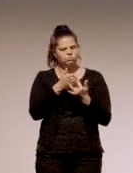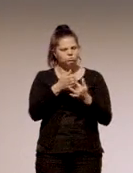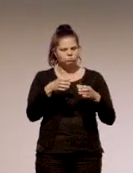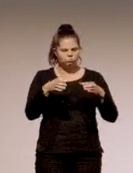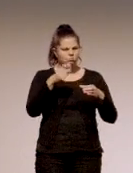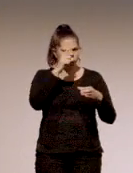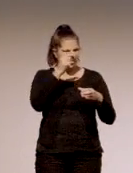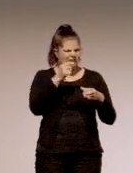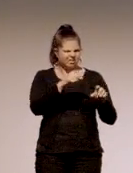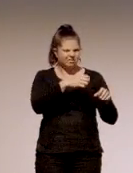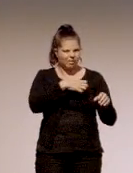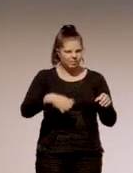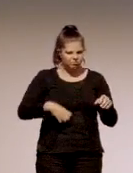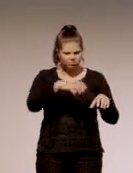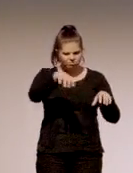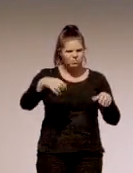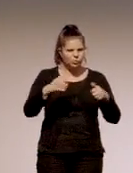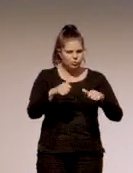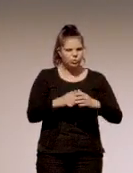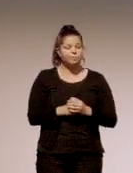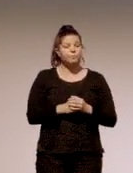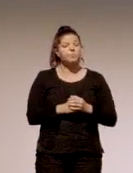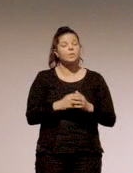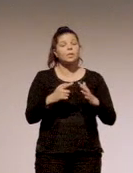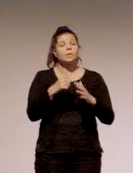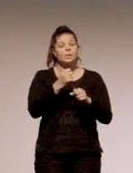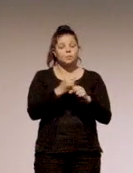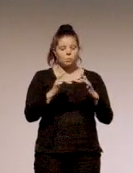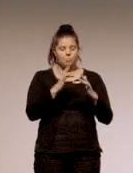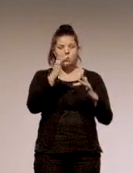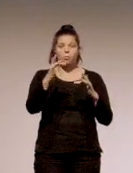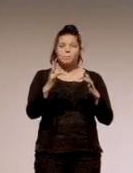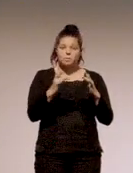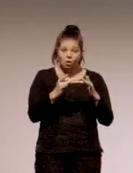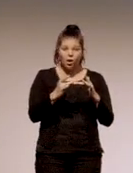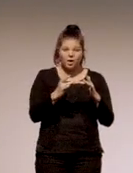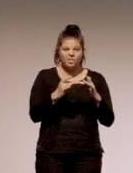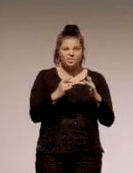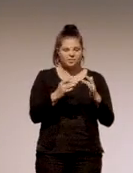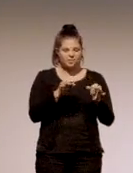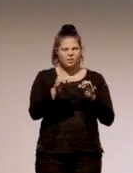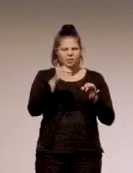One of those is our website design system. If you think around Wix or Squarespace, those templated websites that